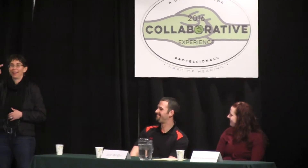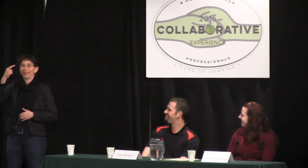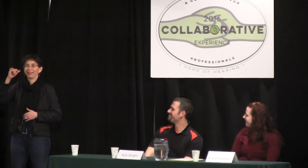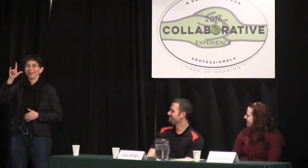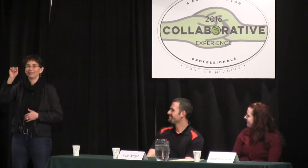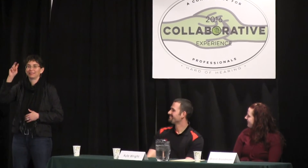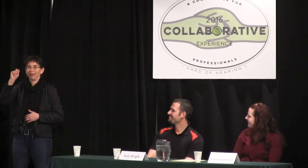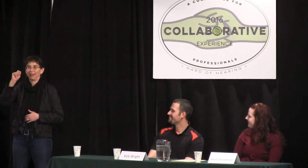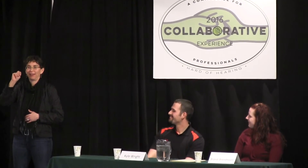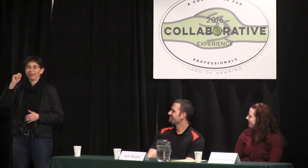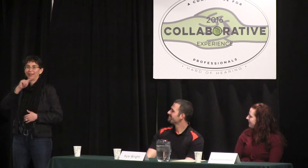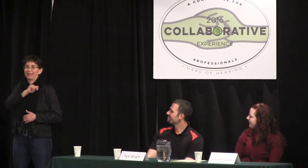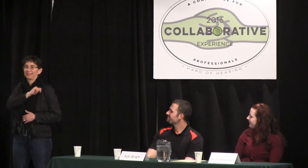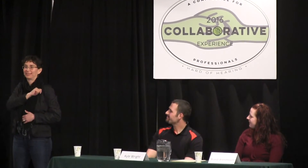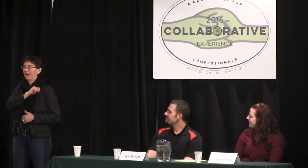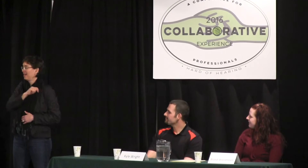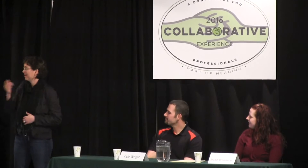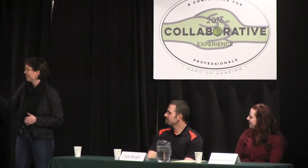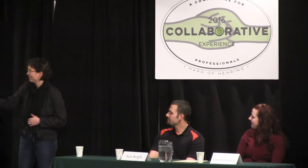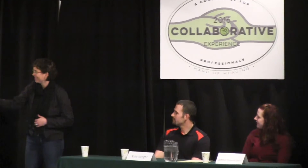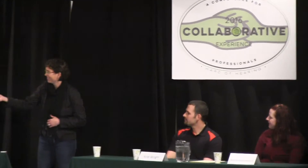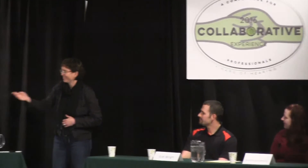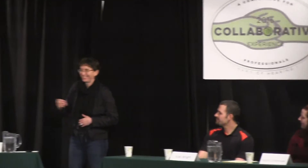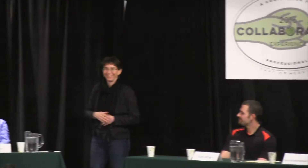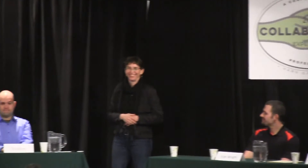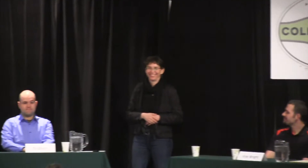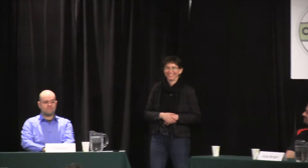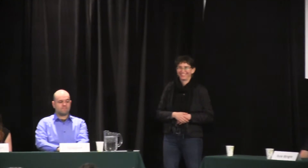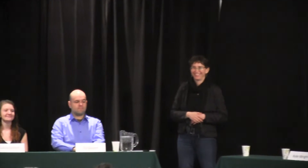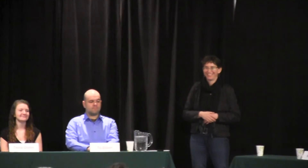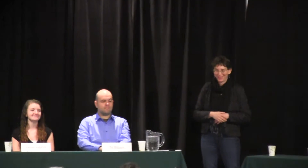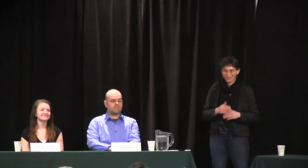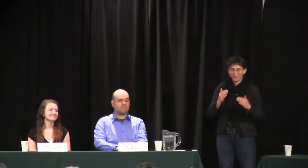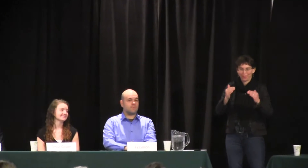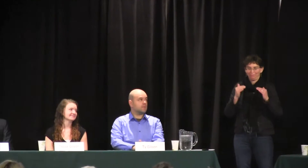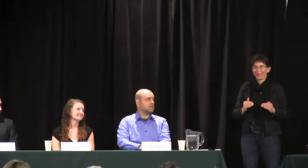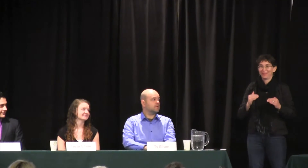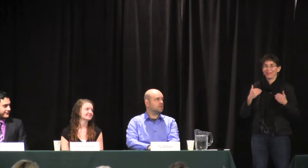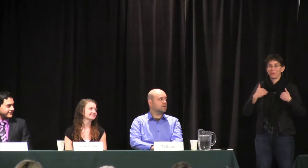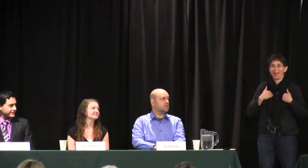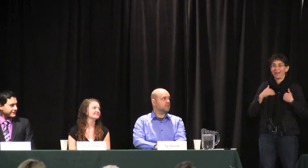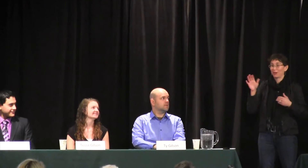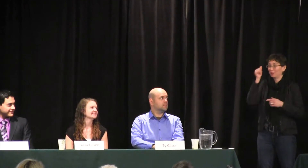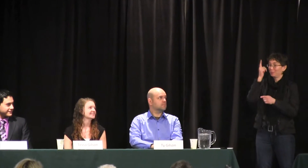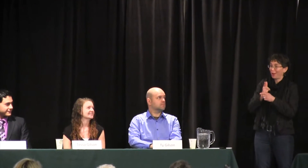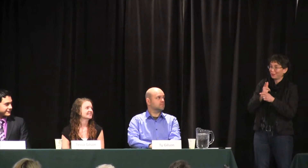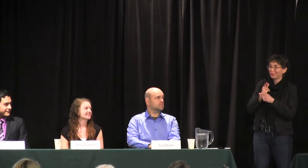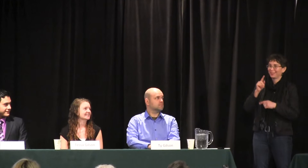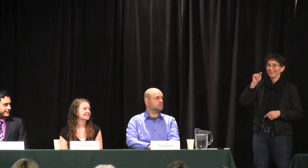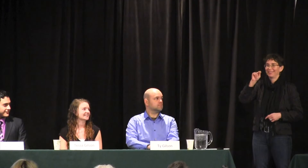In the middle here on my right, we have Tessa Gilson.